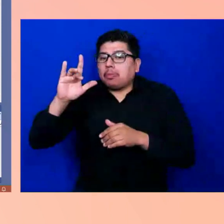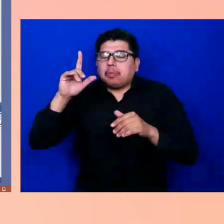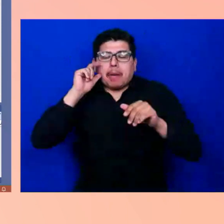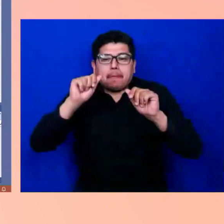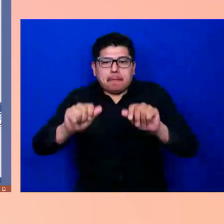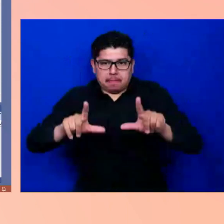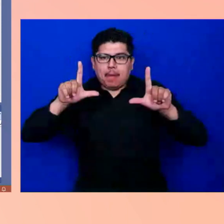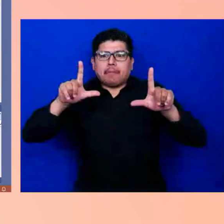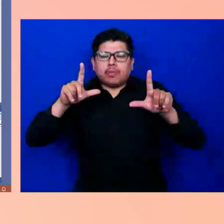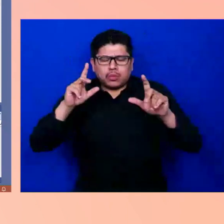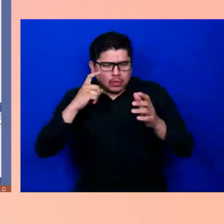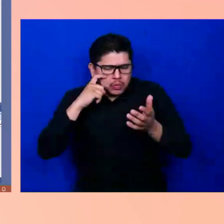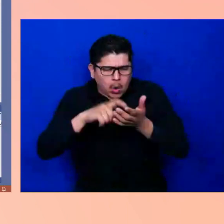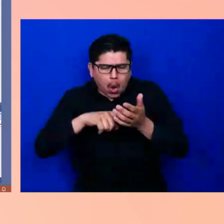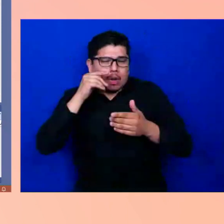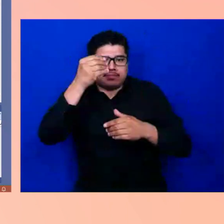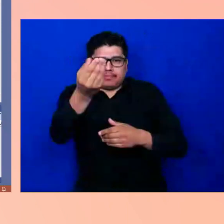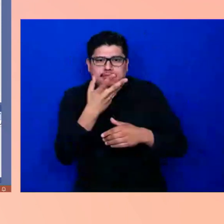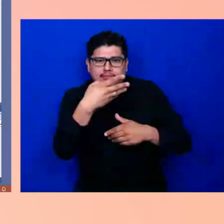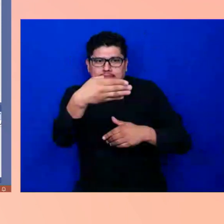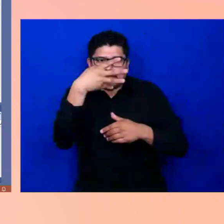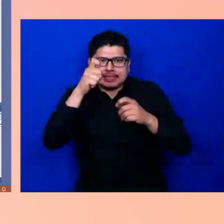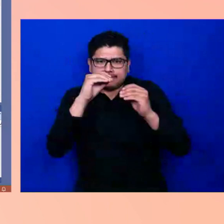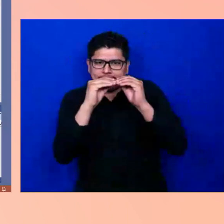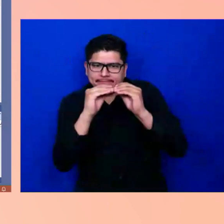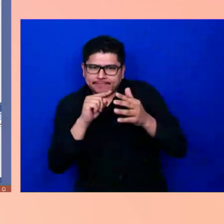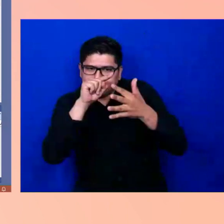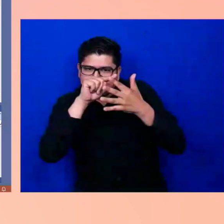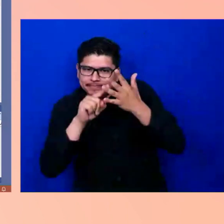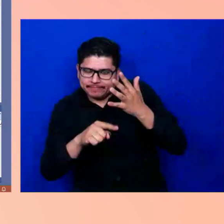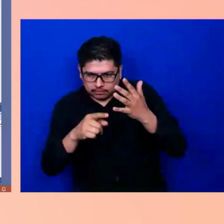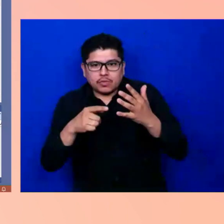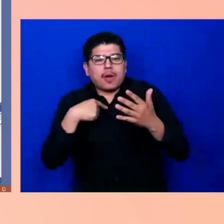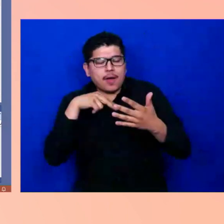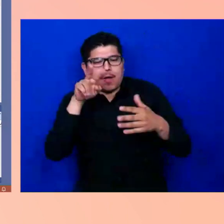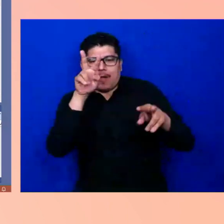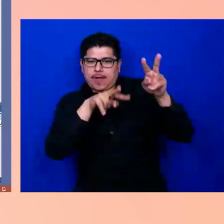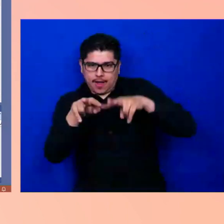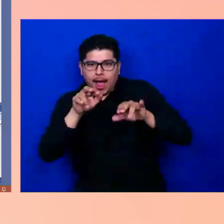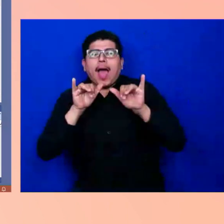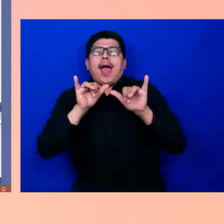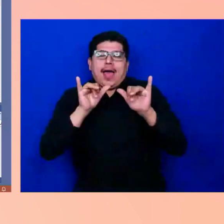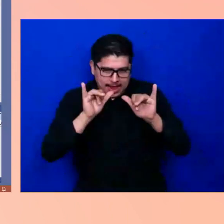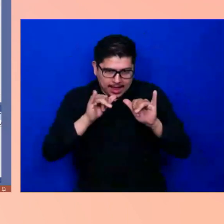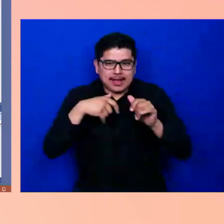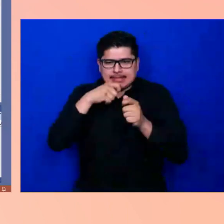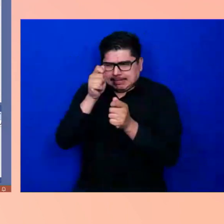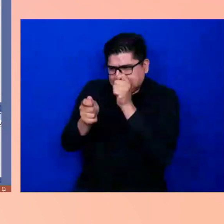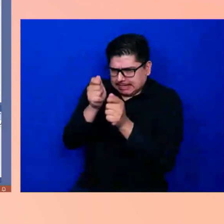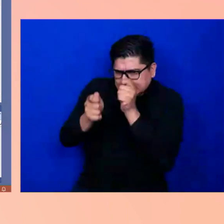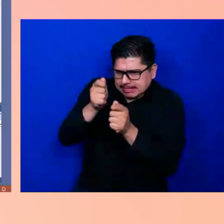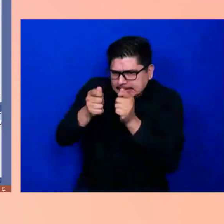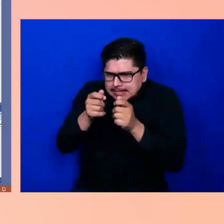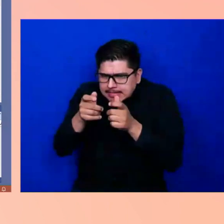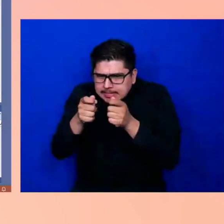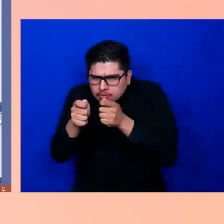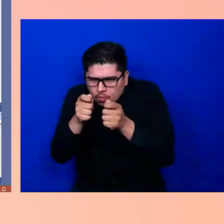Very quickly, I can see that the Custnum control needs an automation name property to make